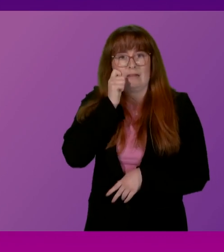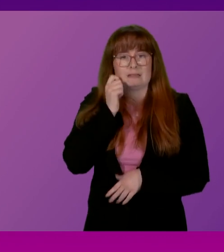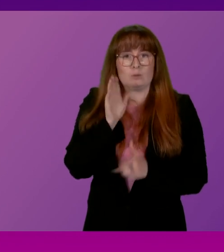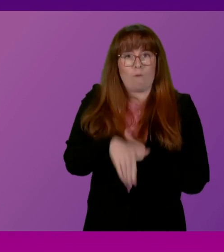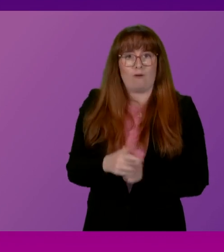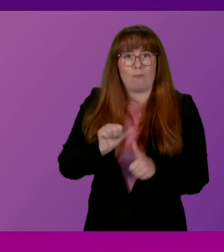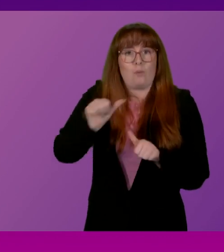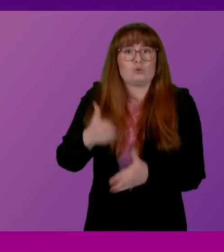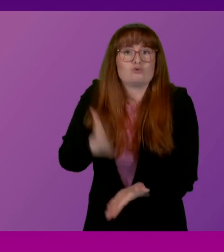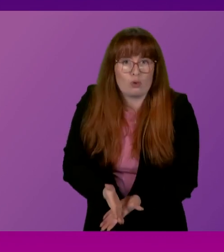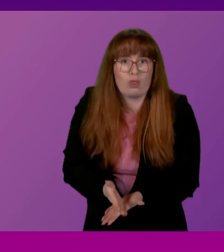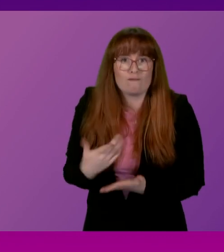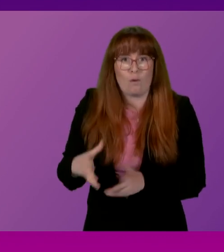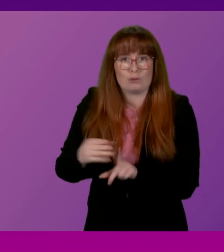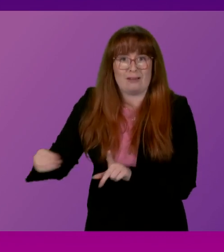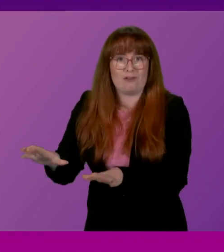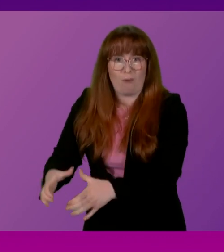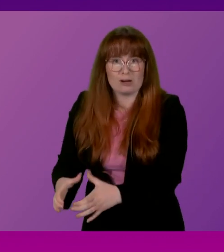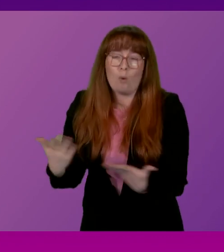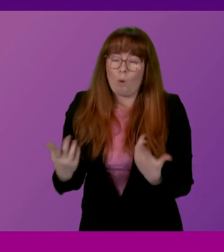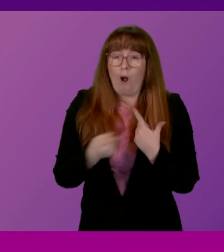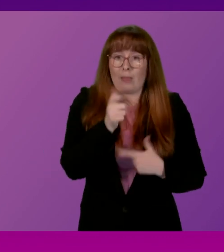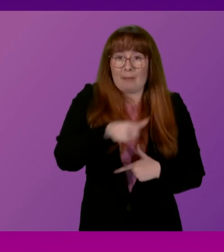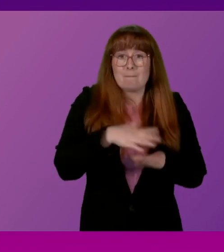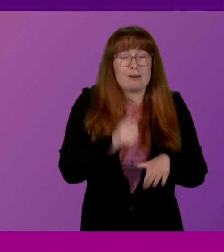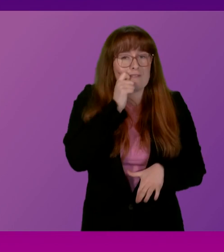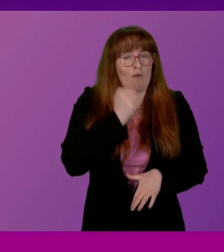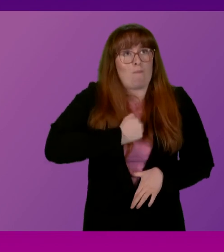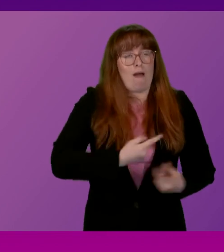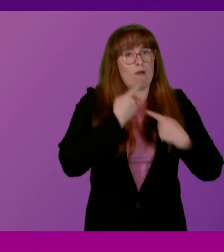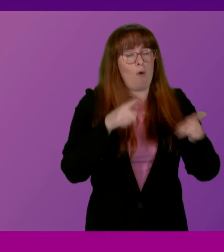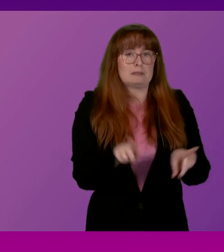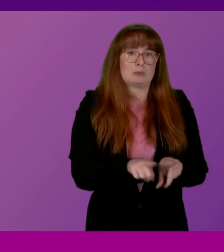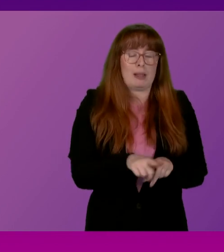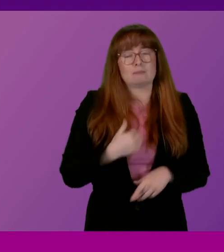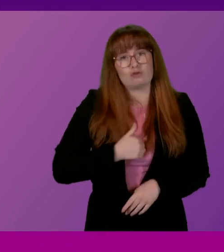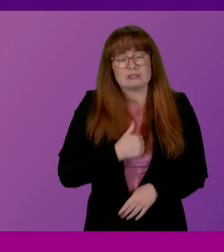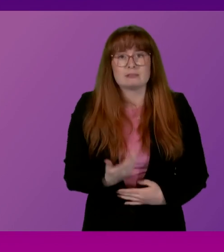come from the Conservative Party and to anyone who has been offended by my remarks.